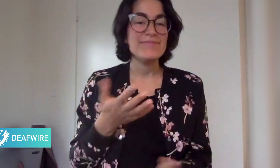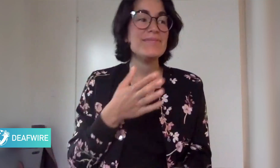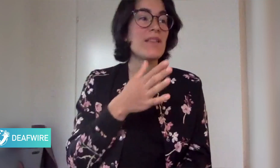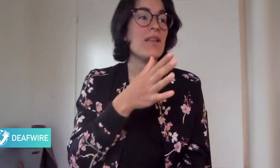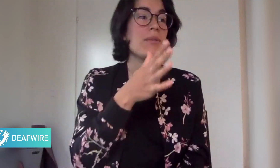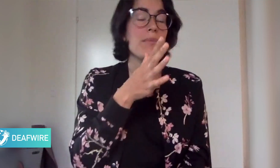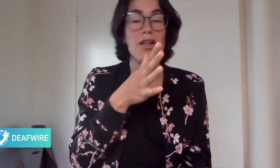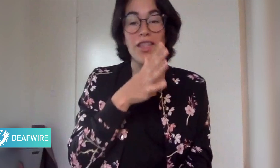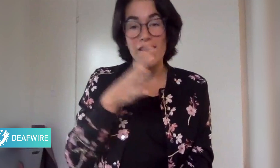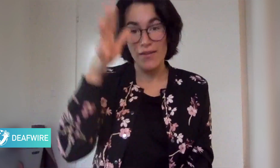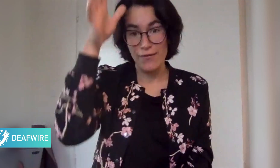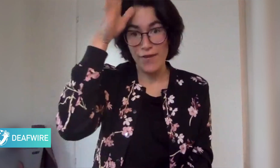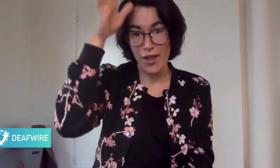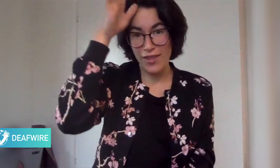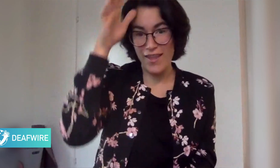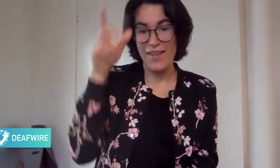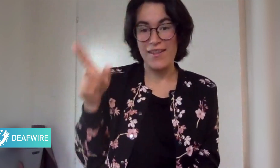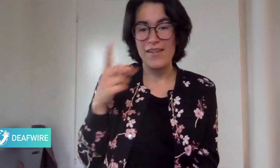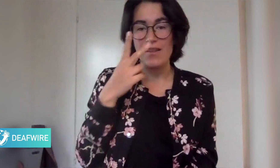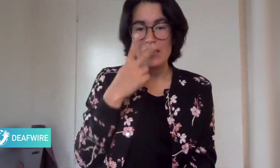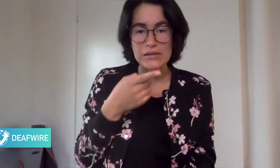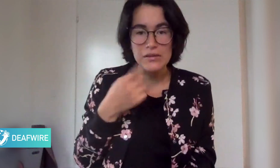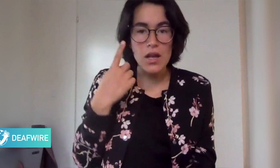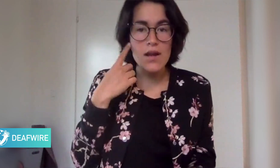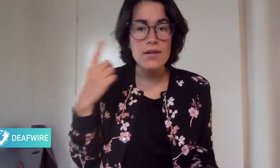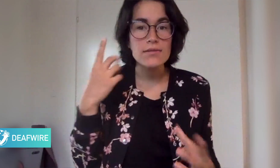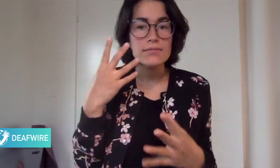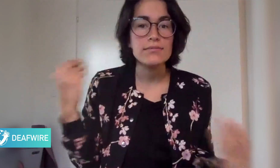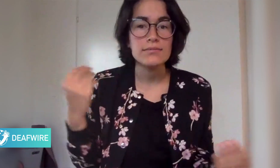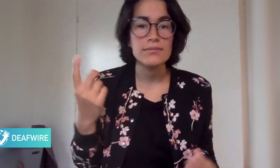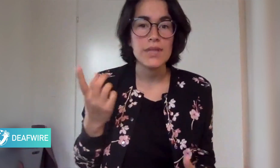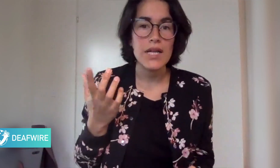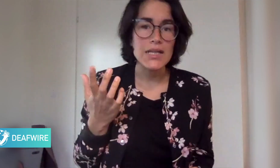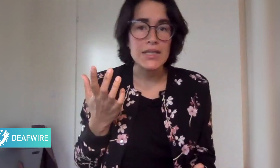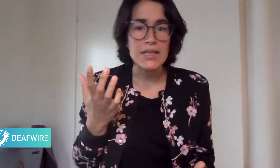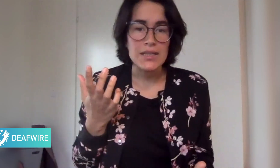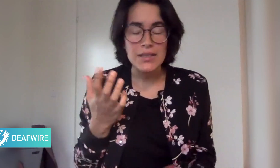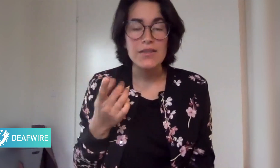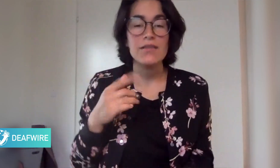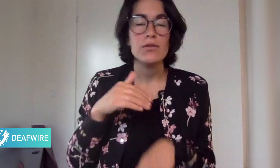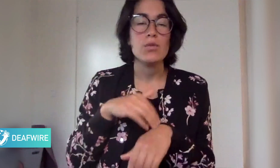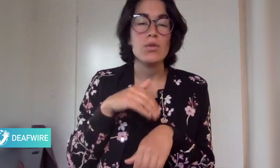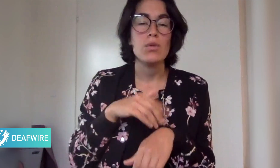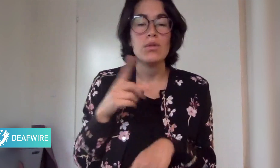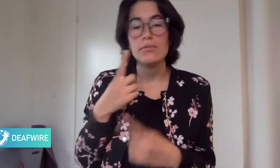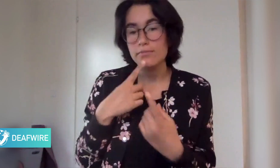Later, my mother and father noticed that my hearing was gone.